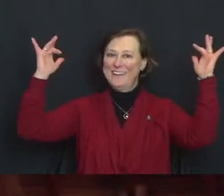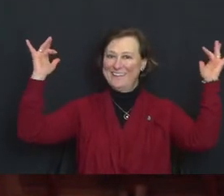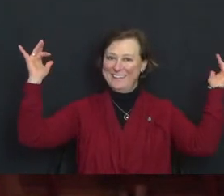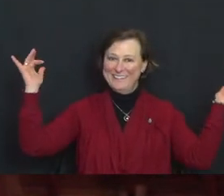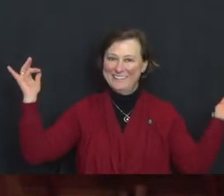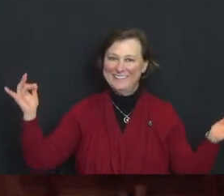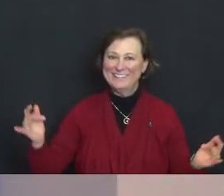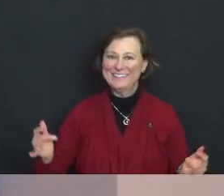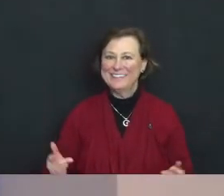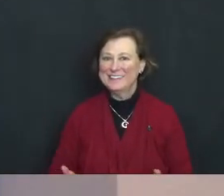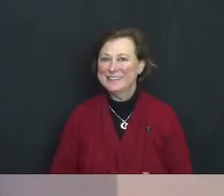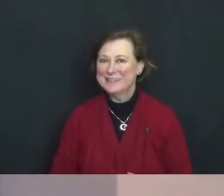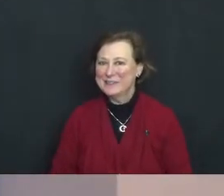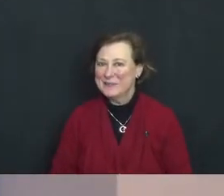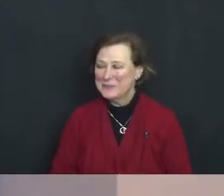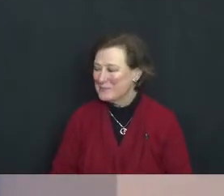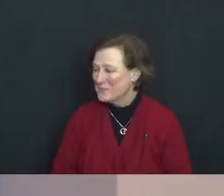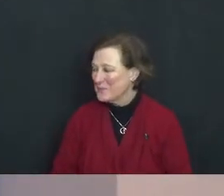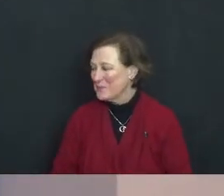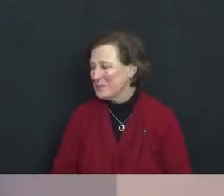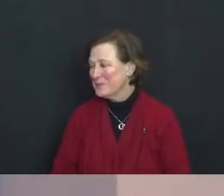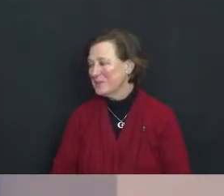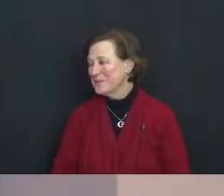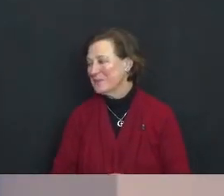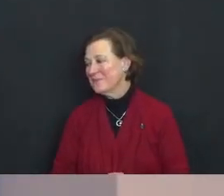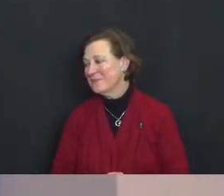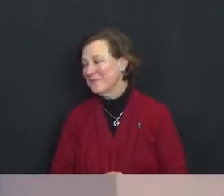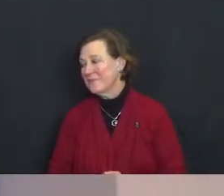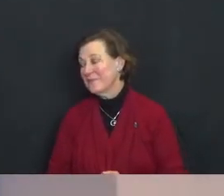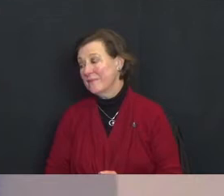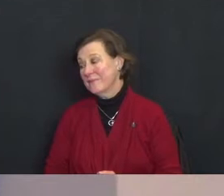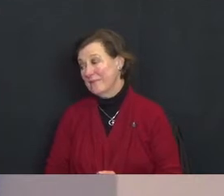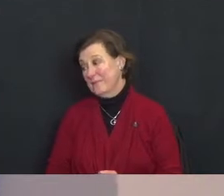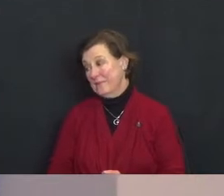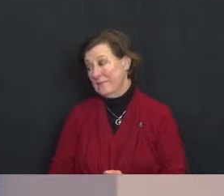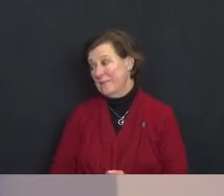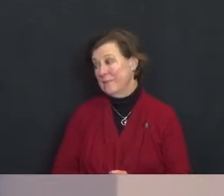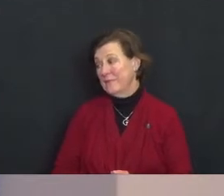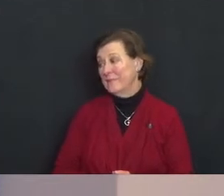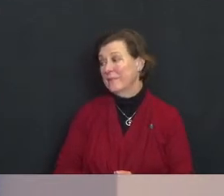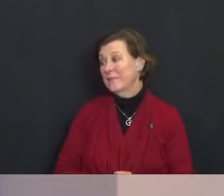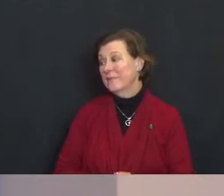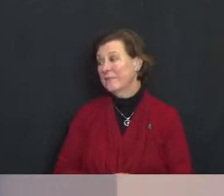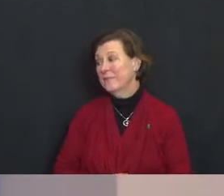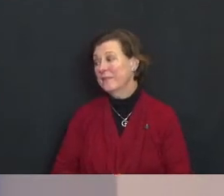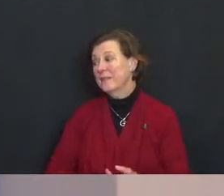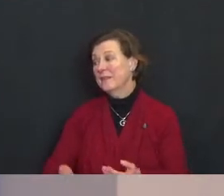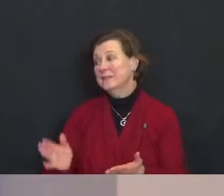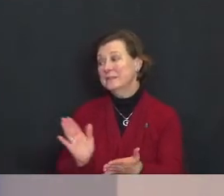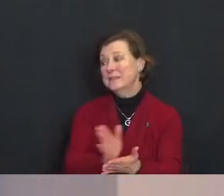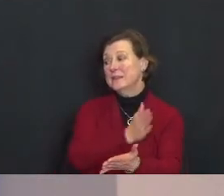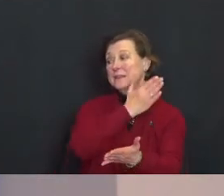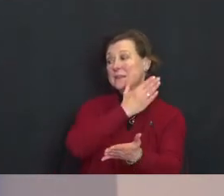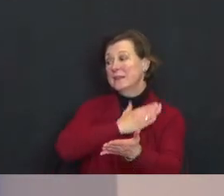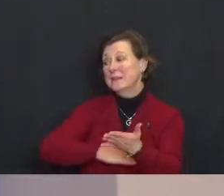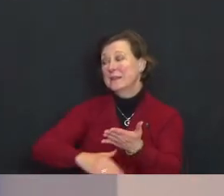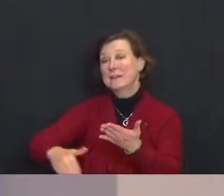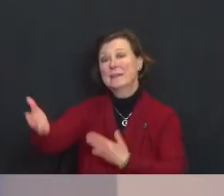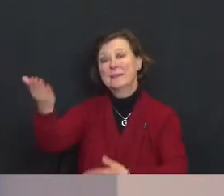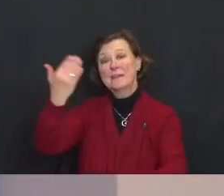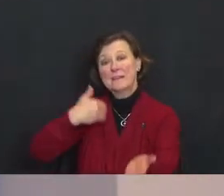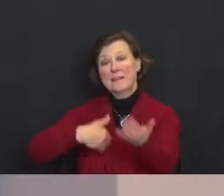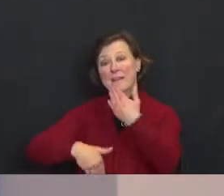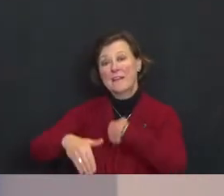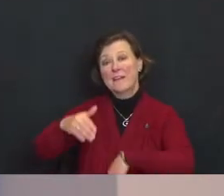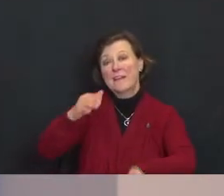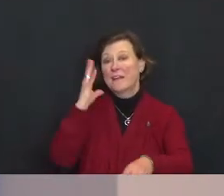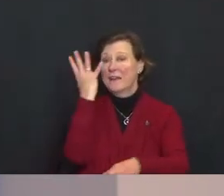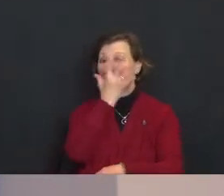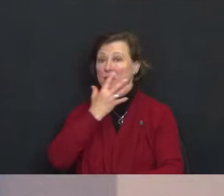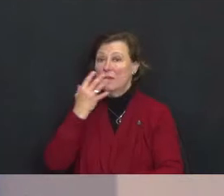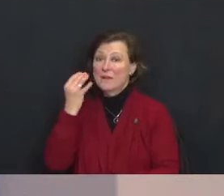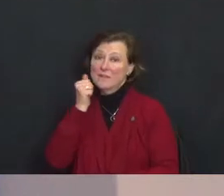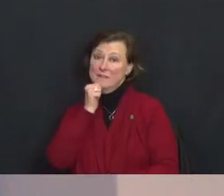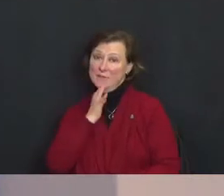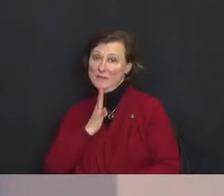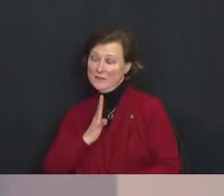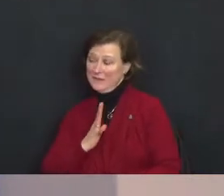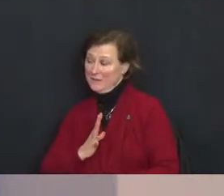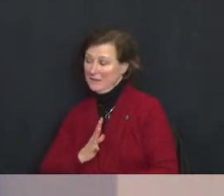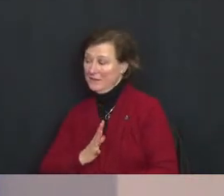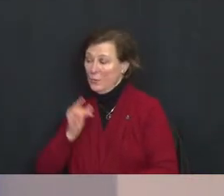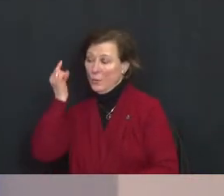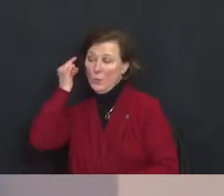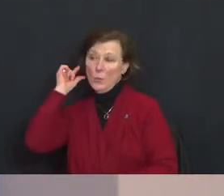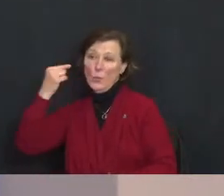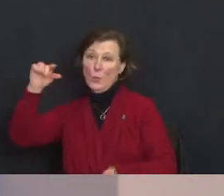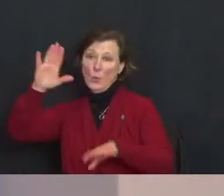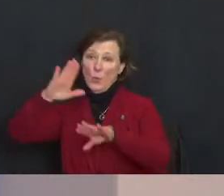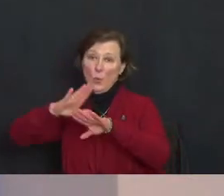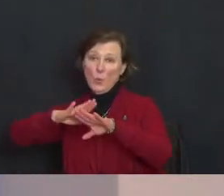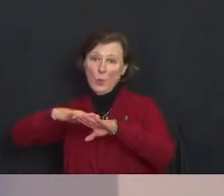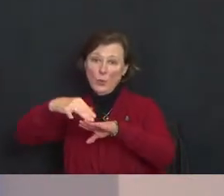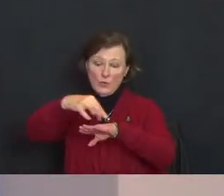Sing reign a fair maid, with gold upon her toe.